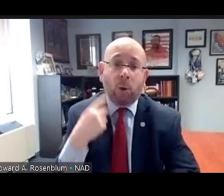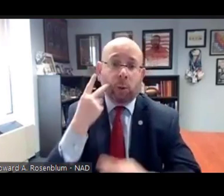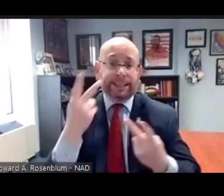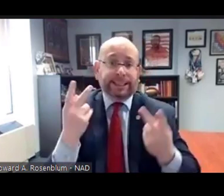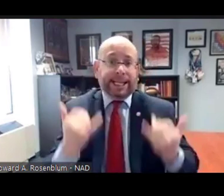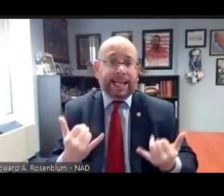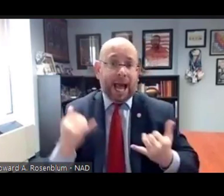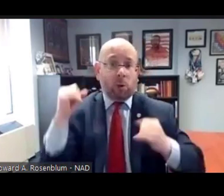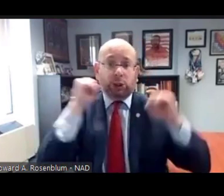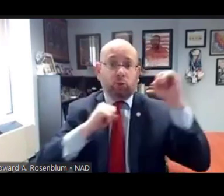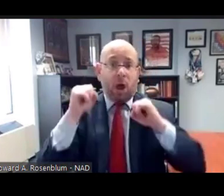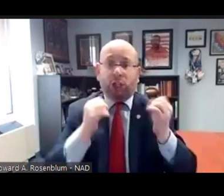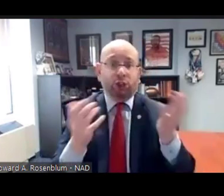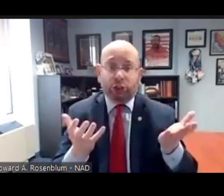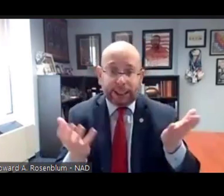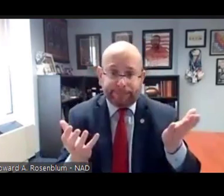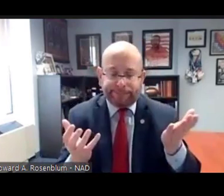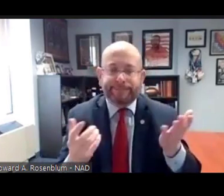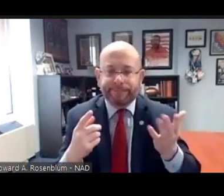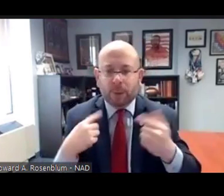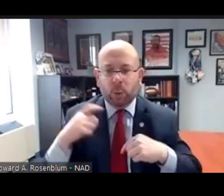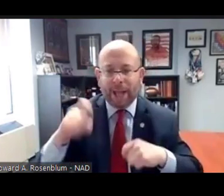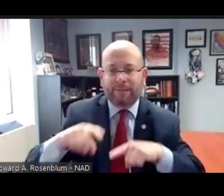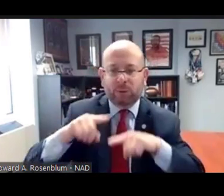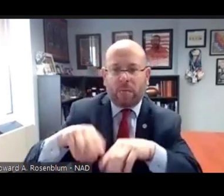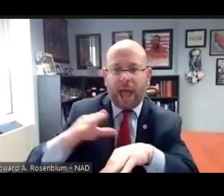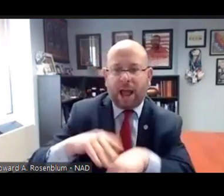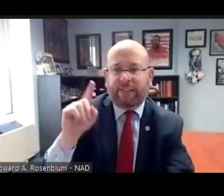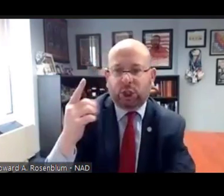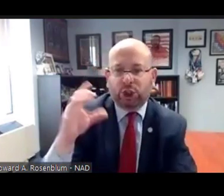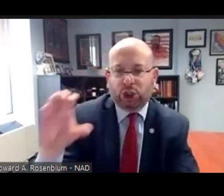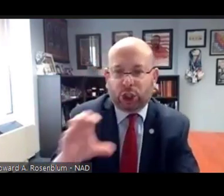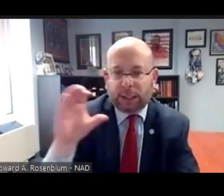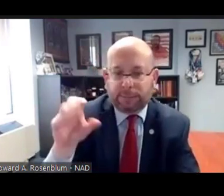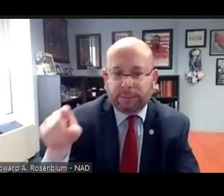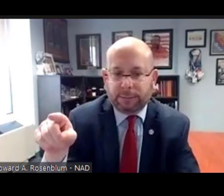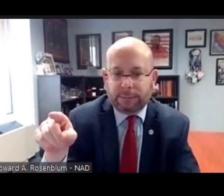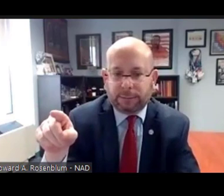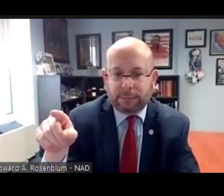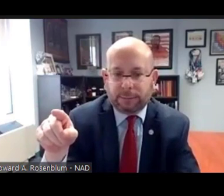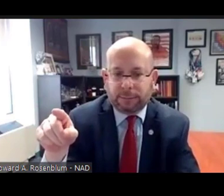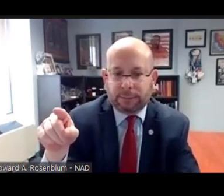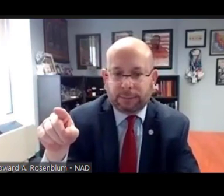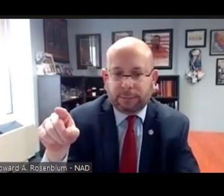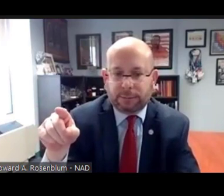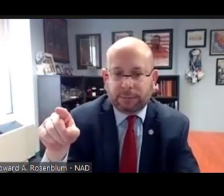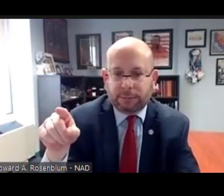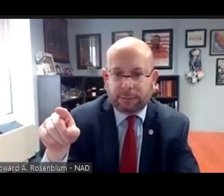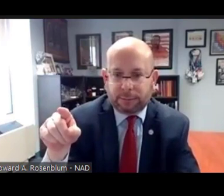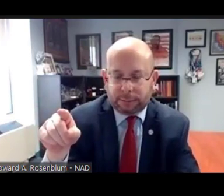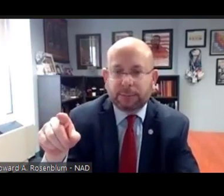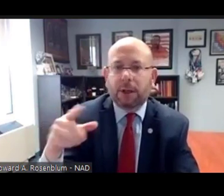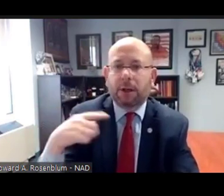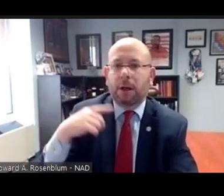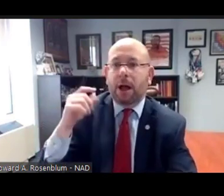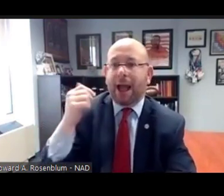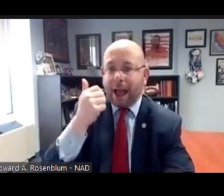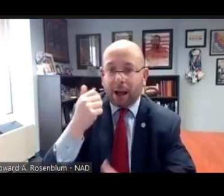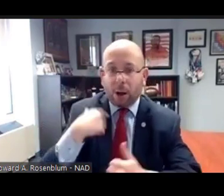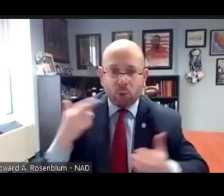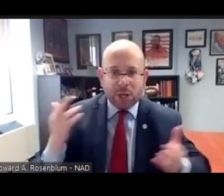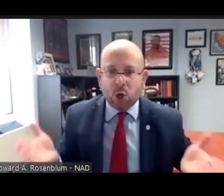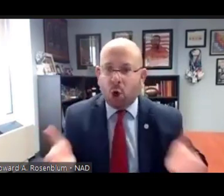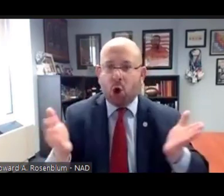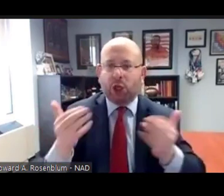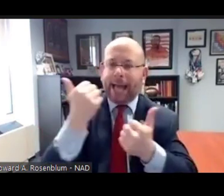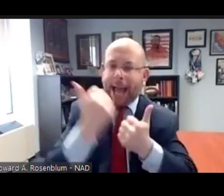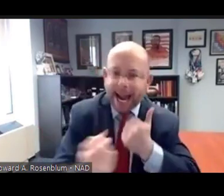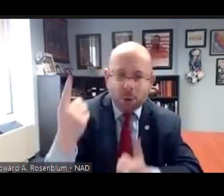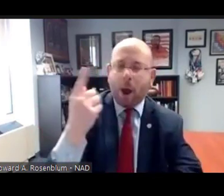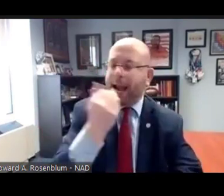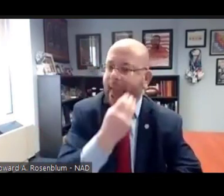So, again this is a seminal case, I think the strategy going forward, is to rely on the 1st Circuit.